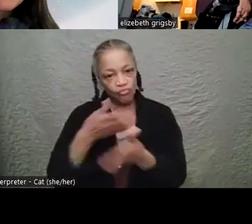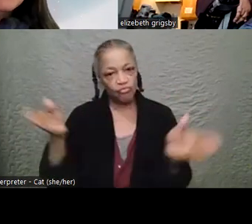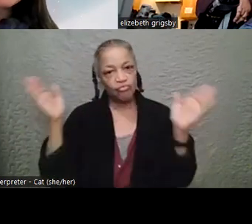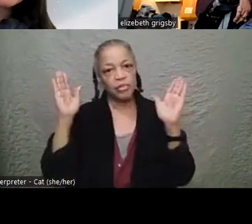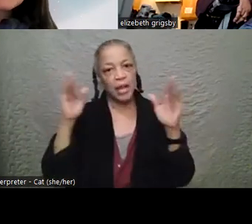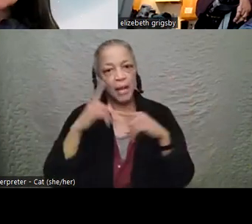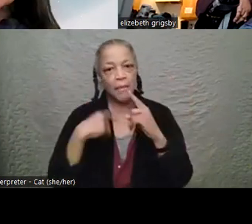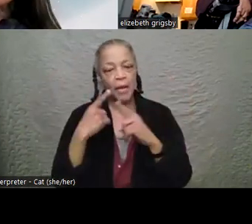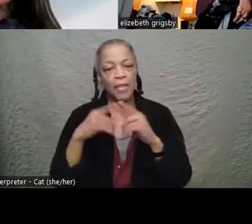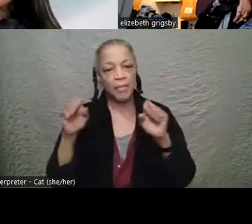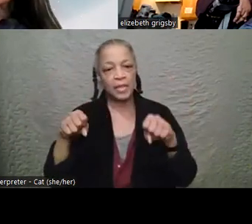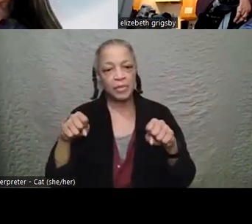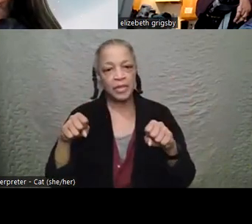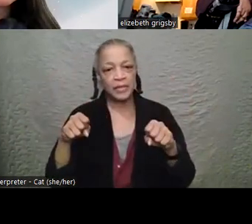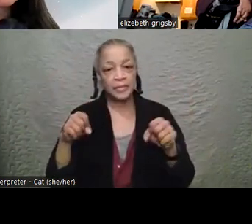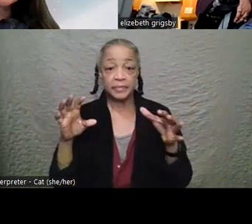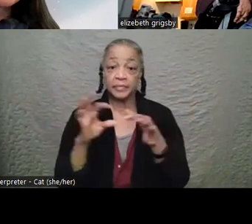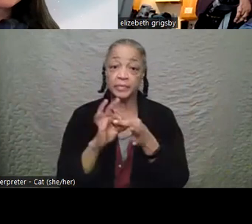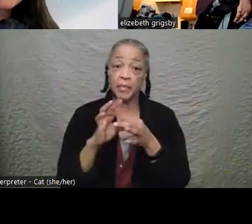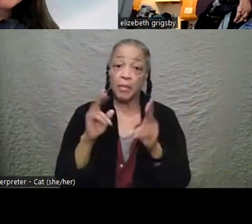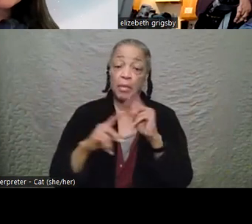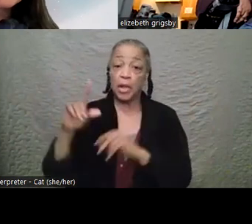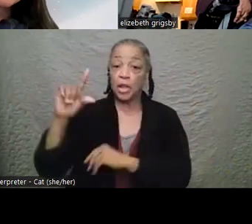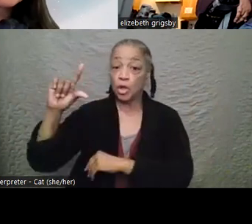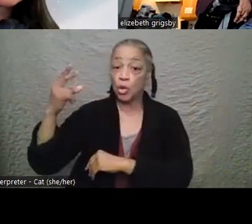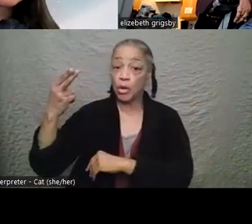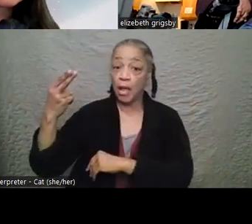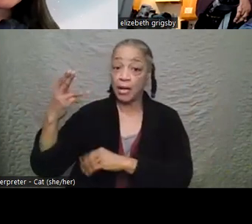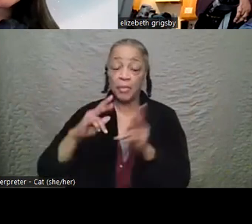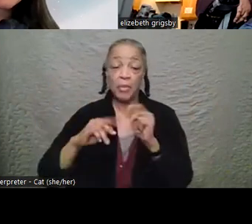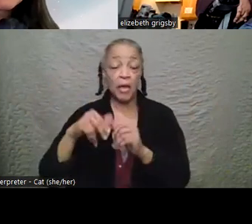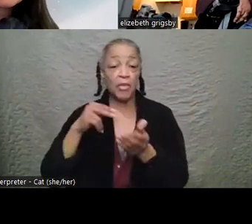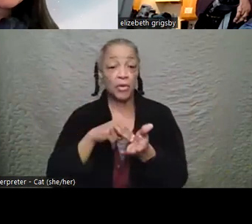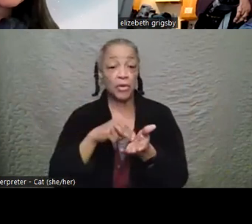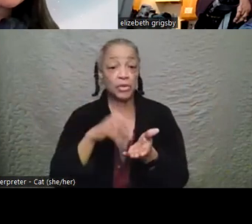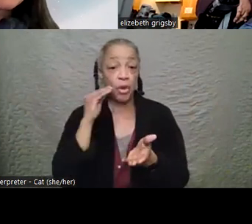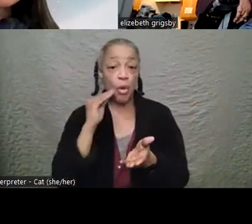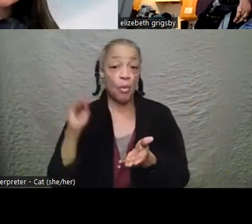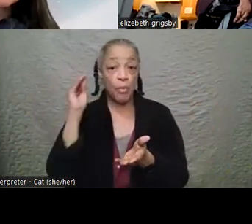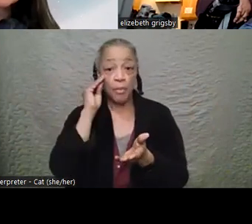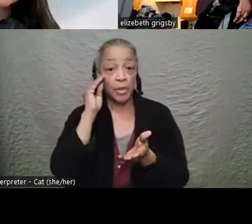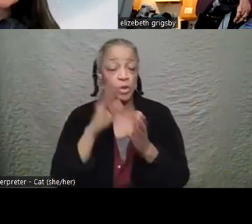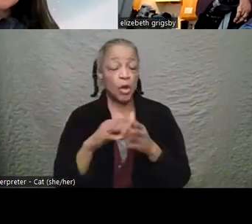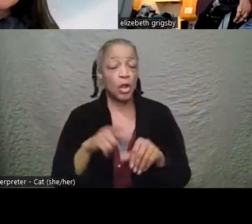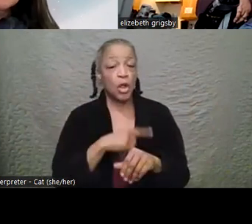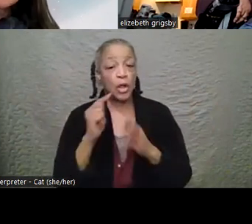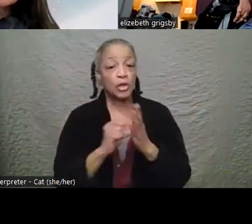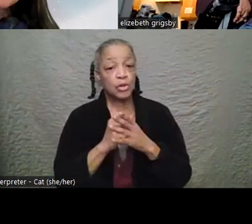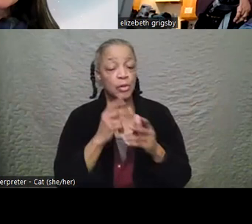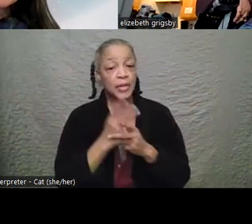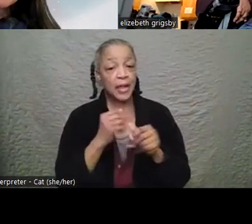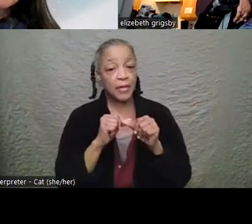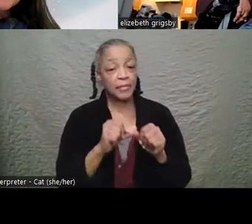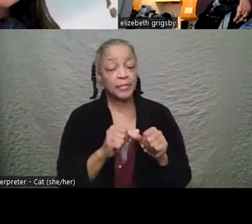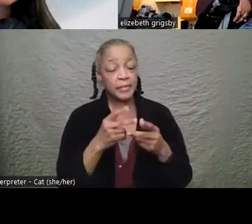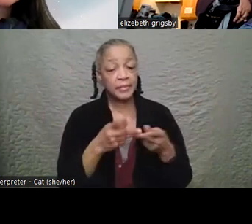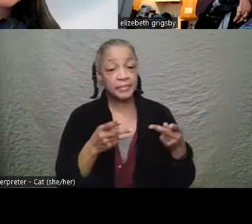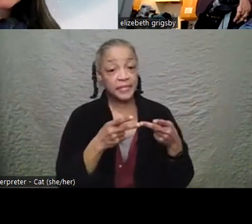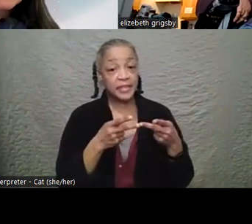As far as people at Laguna Honda or other long-term care facilities, we have some interesting